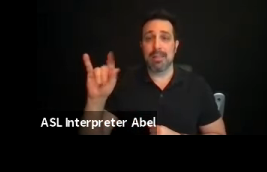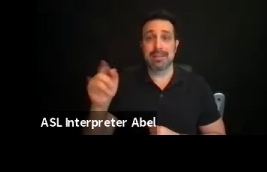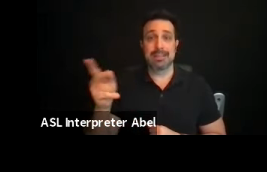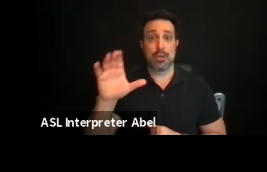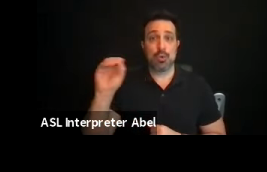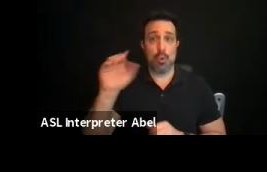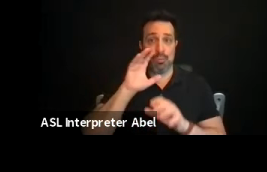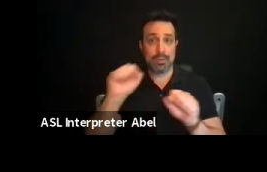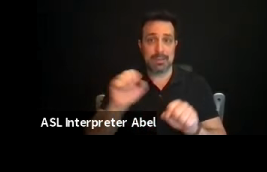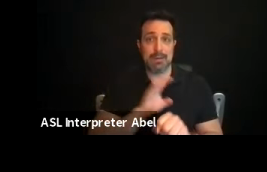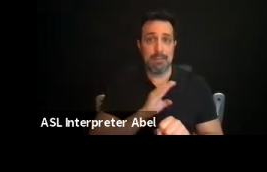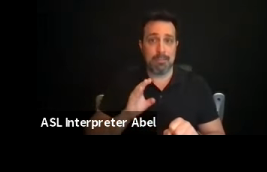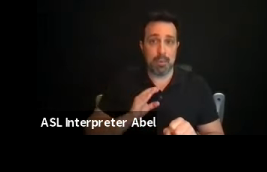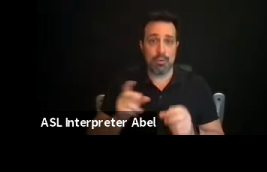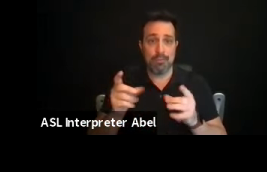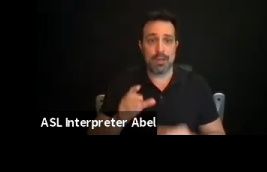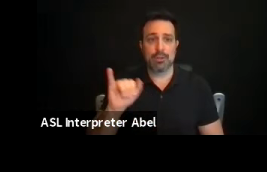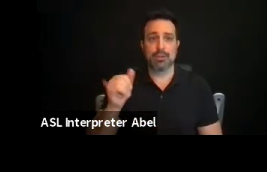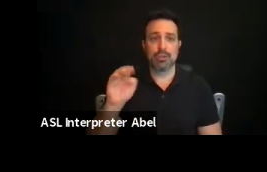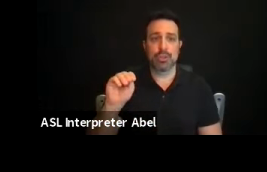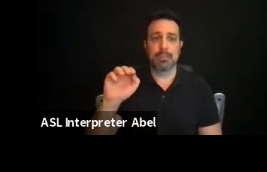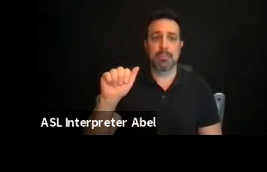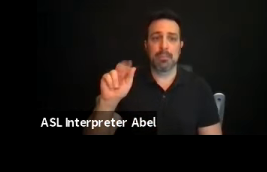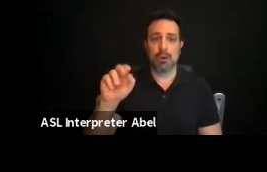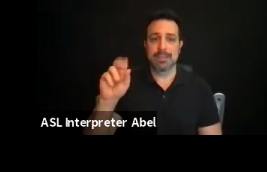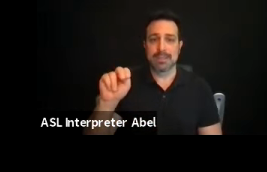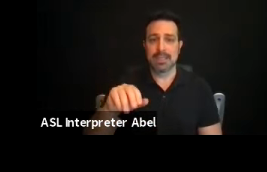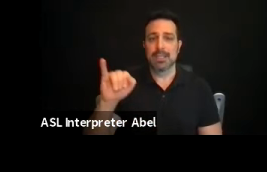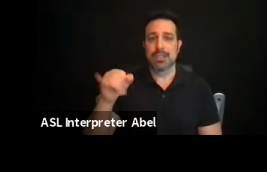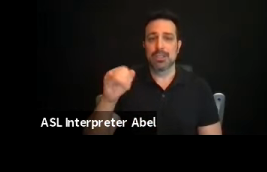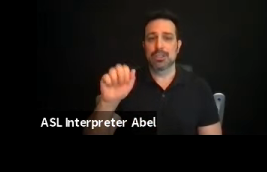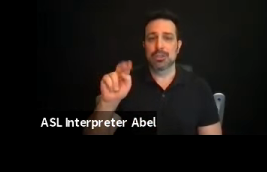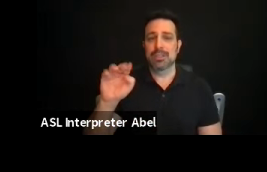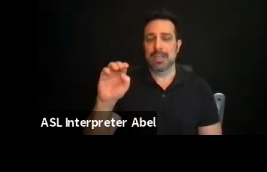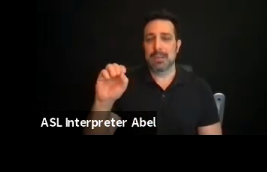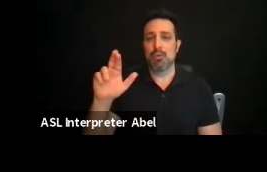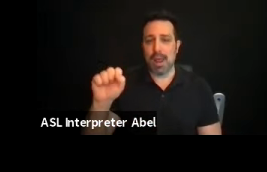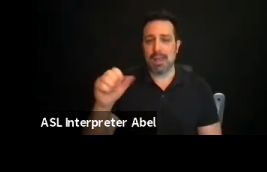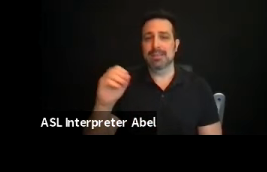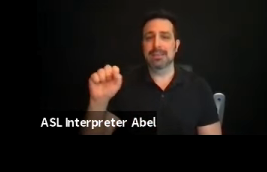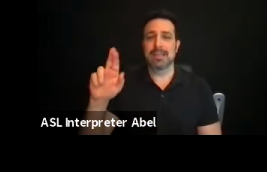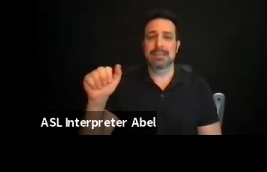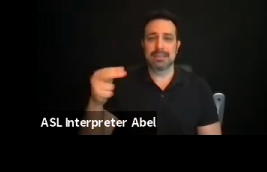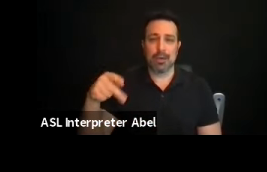of Oregon board members here today. They're Marina